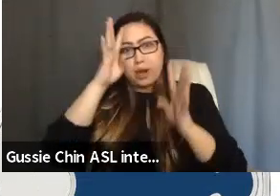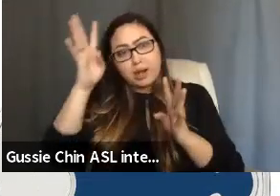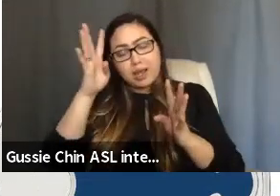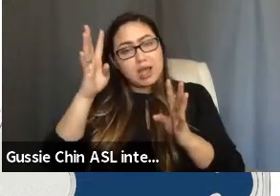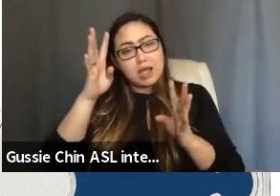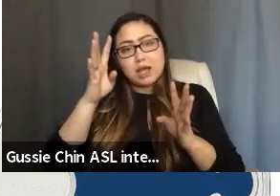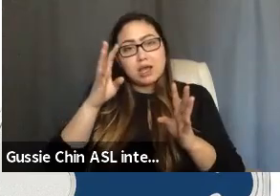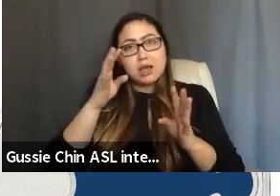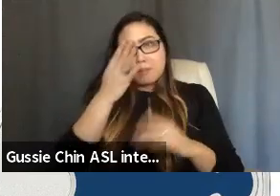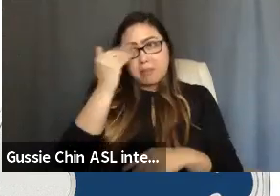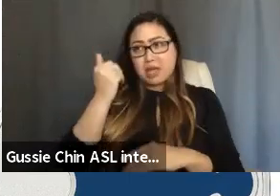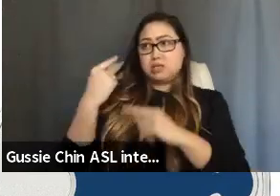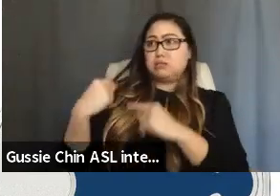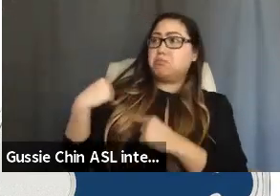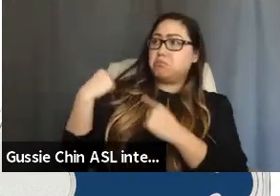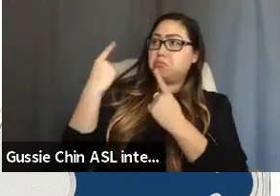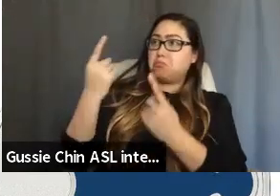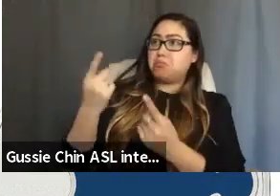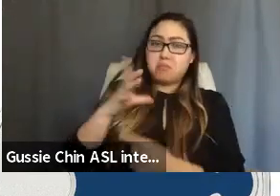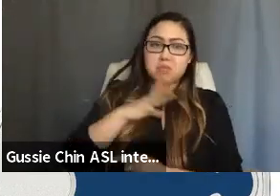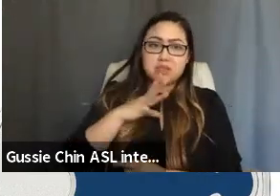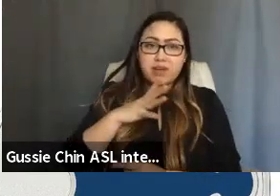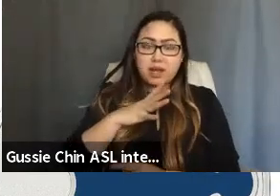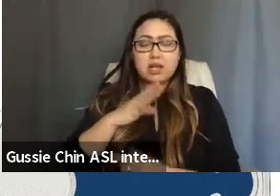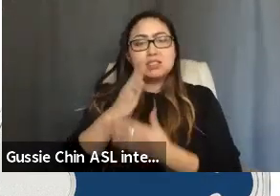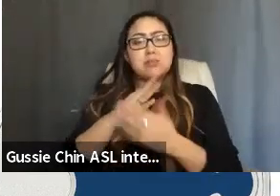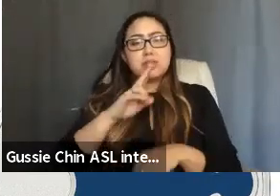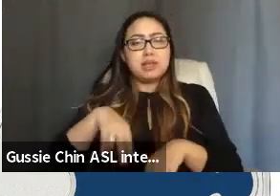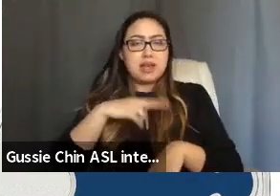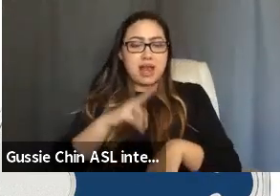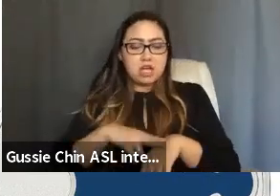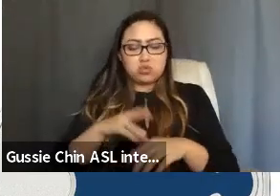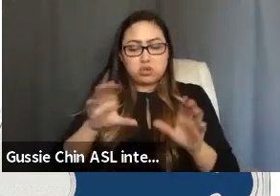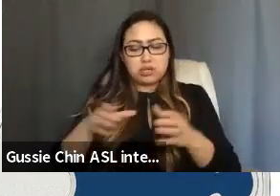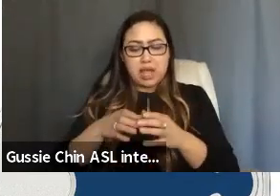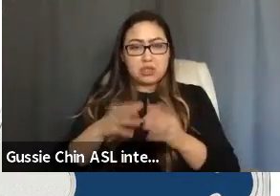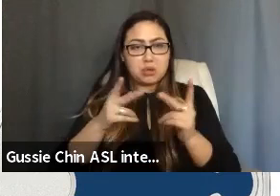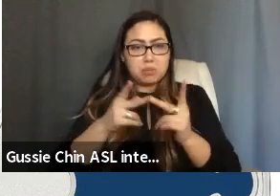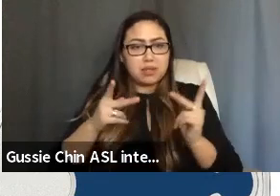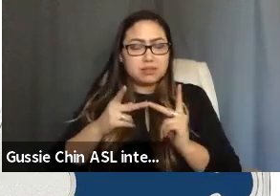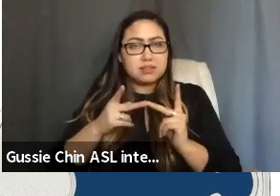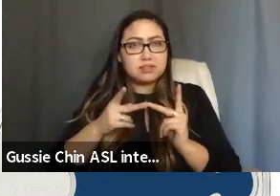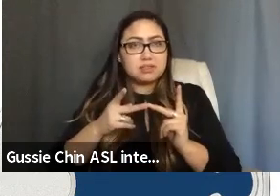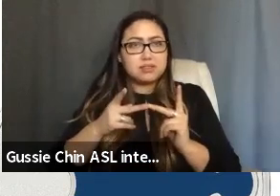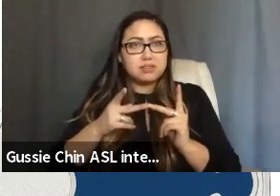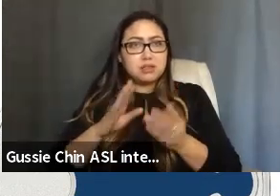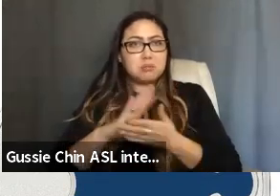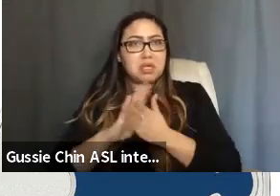lasted as long as it has, some of the natural sort of gathering places became places where